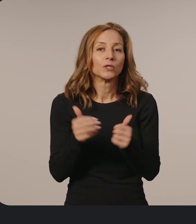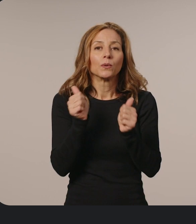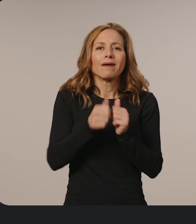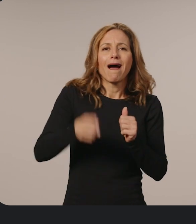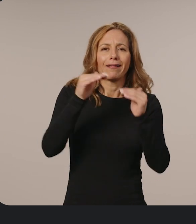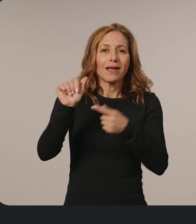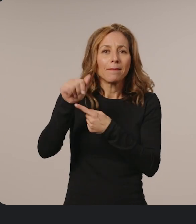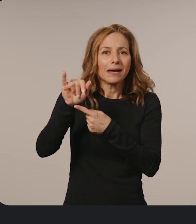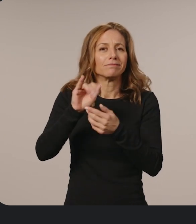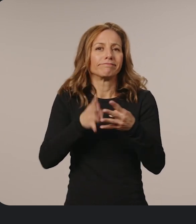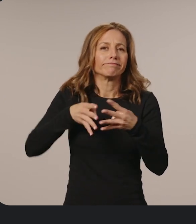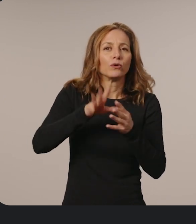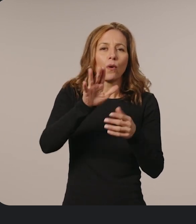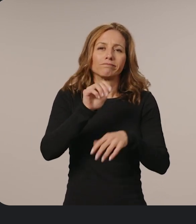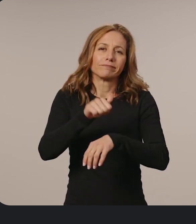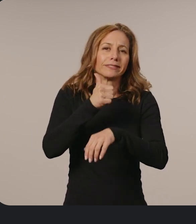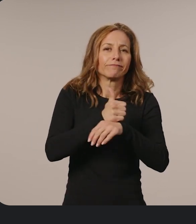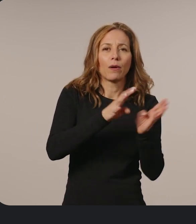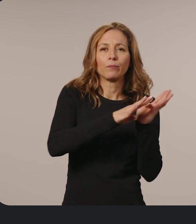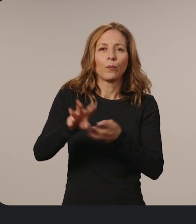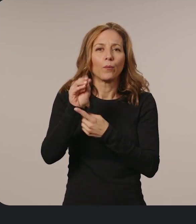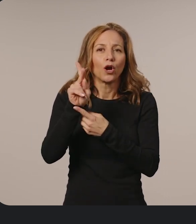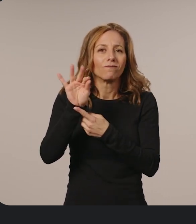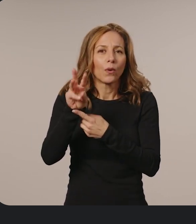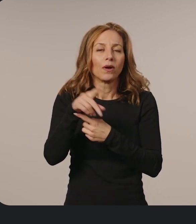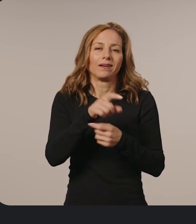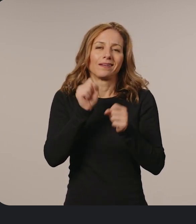With simple, high-level APIs that become part of your default workflow,